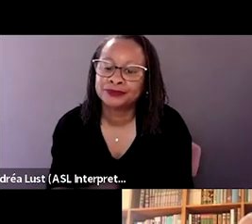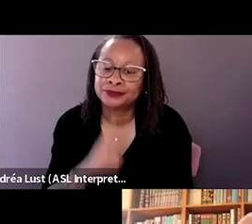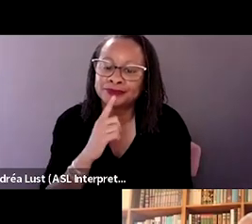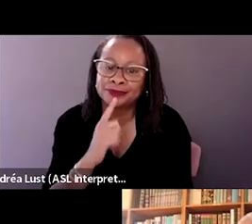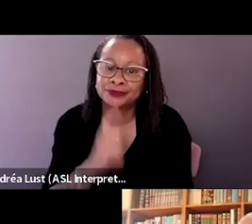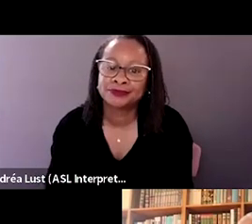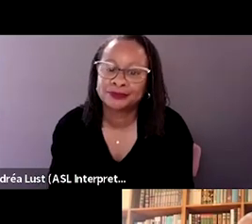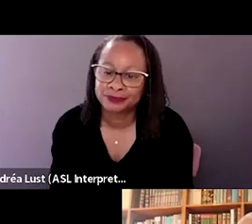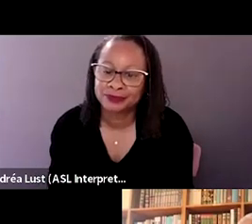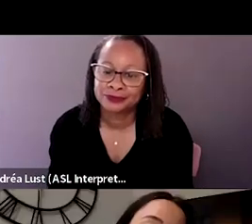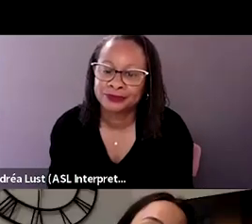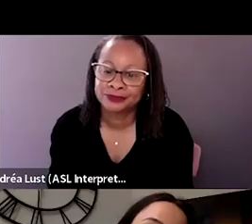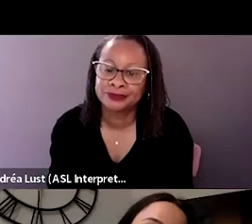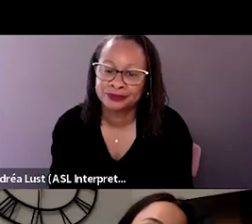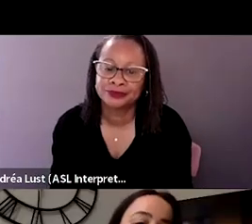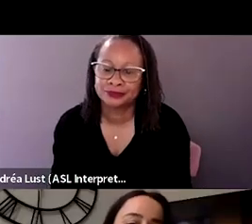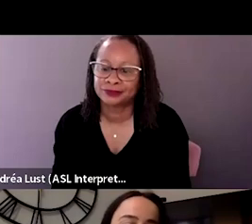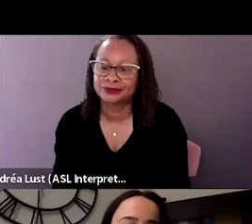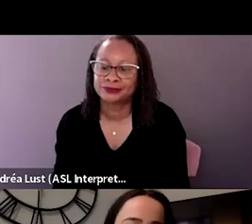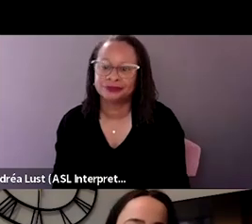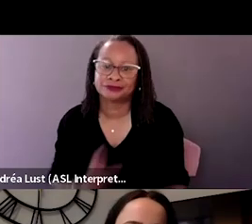Also please unmute yourself. Yes. Yeah, thank you.